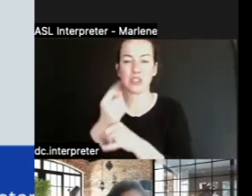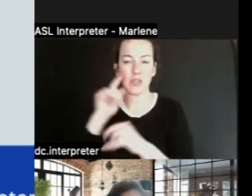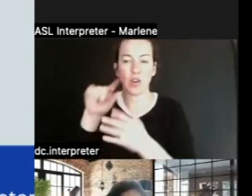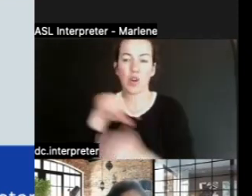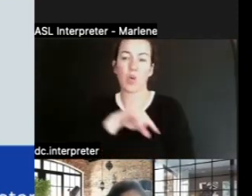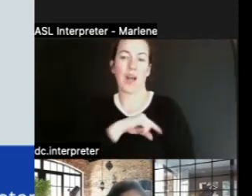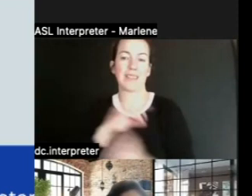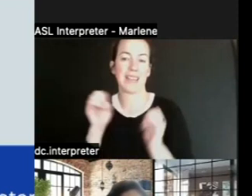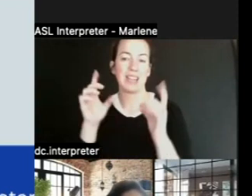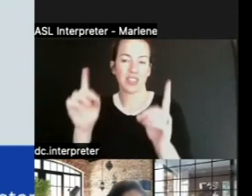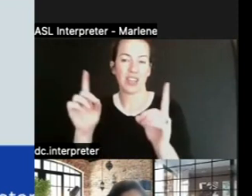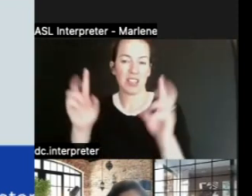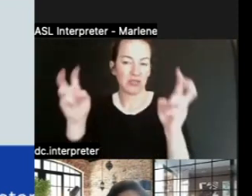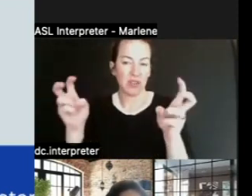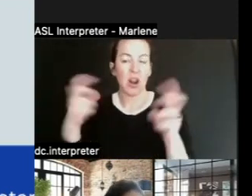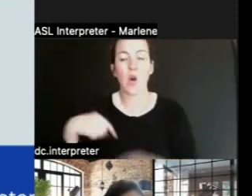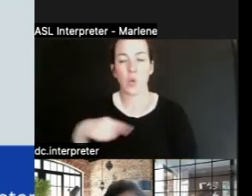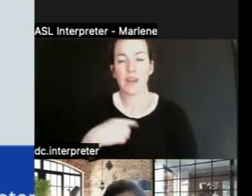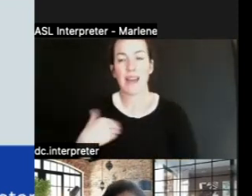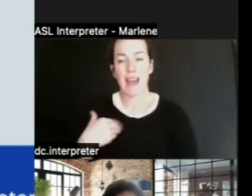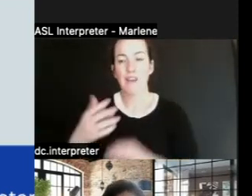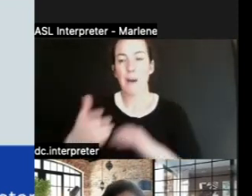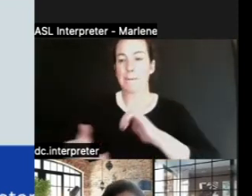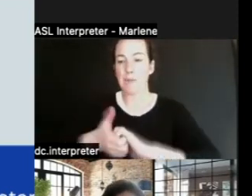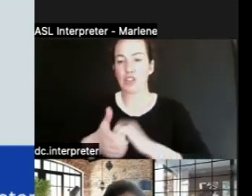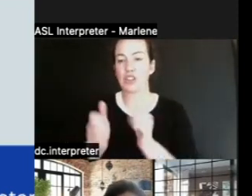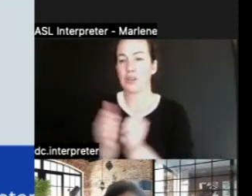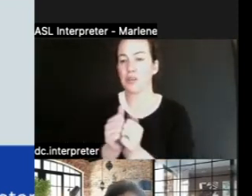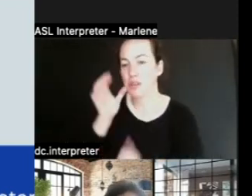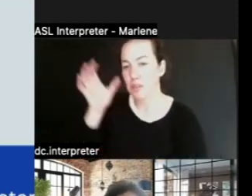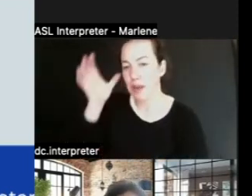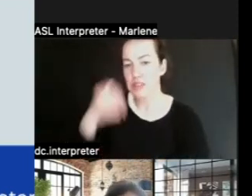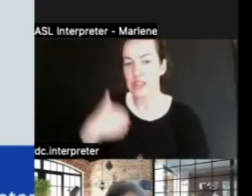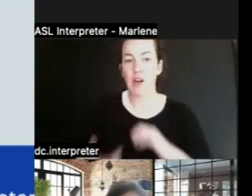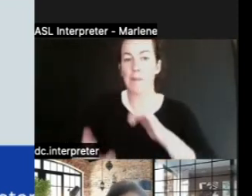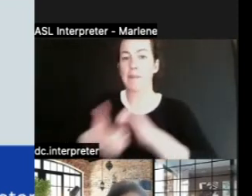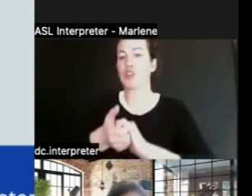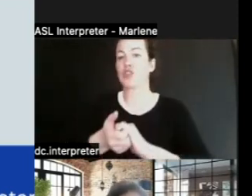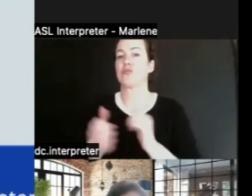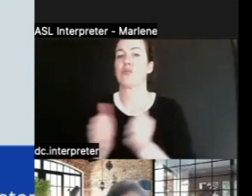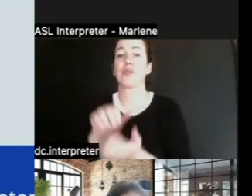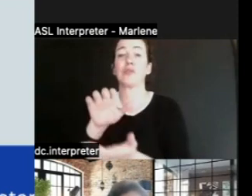we have a partnership with our parents, we have a partnership with the schools. And over the course